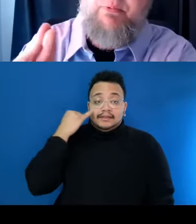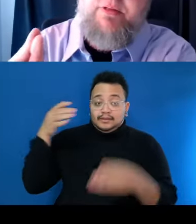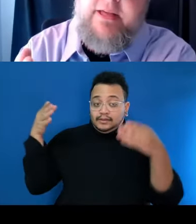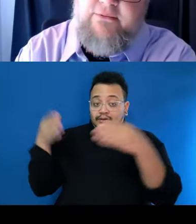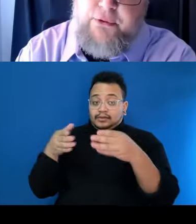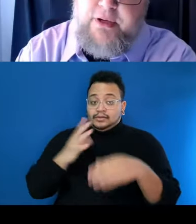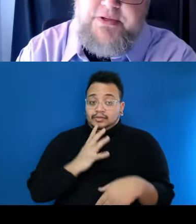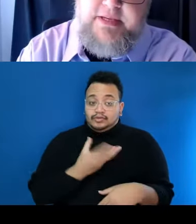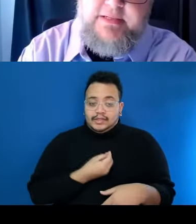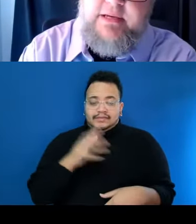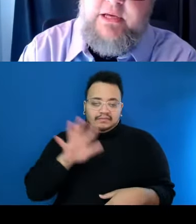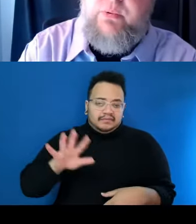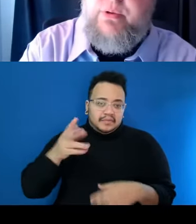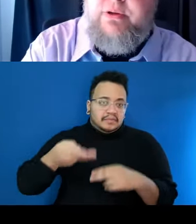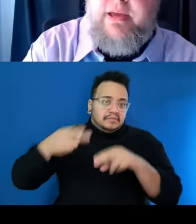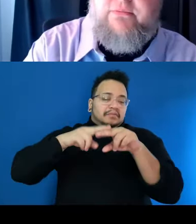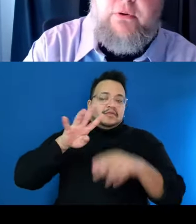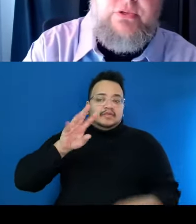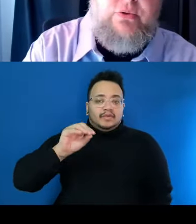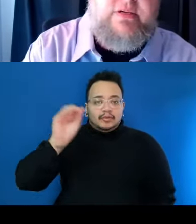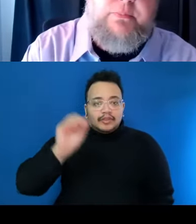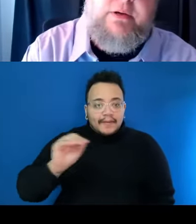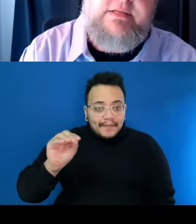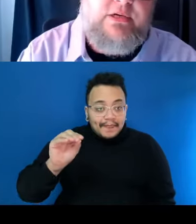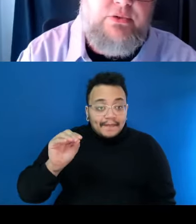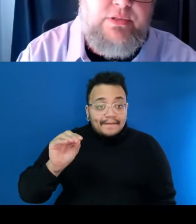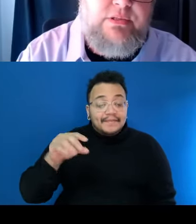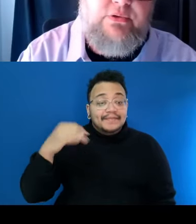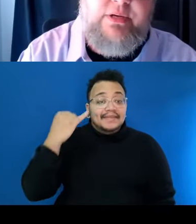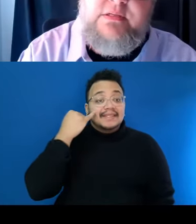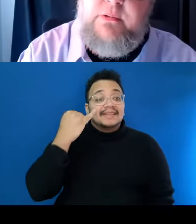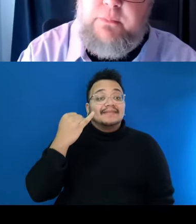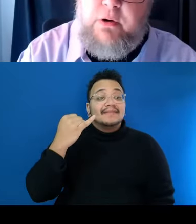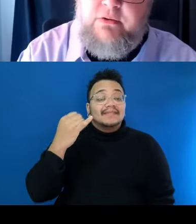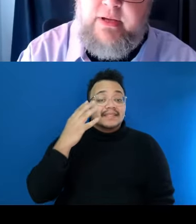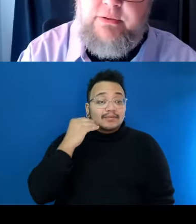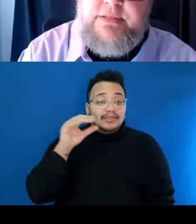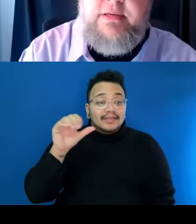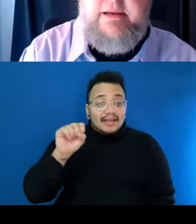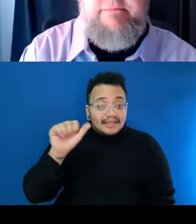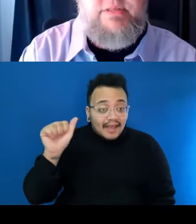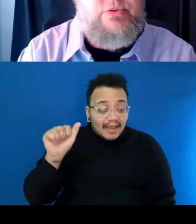it's more like that 40%. When we look at folks who have experienced sexual assault or intimate partner violence,